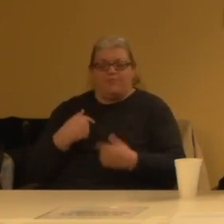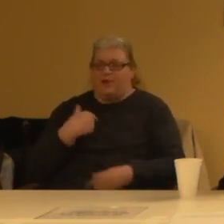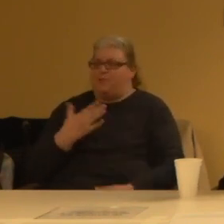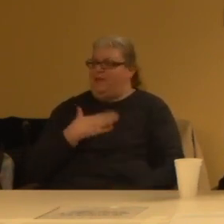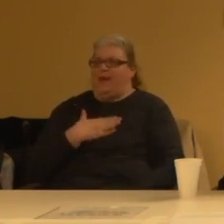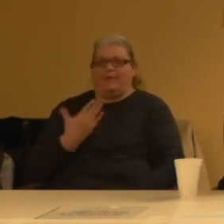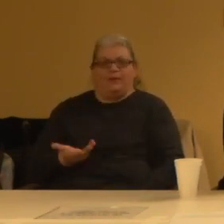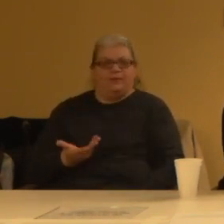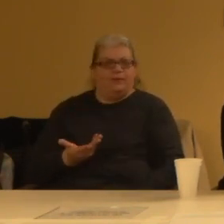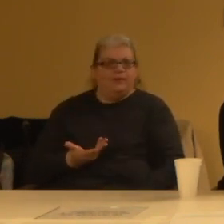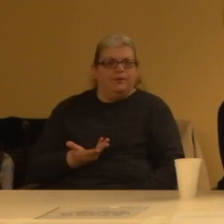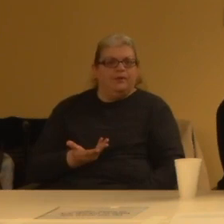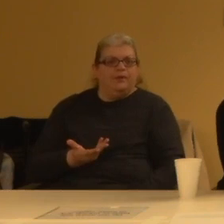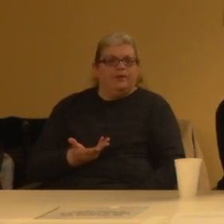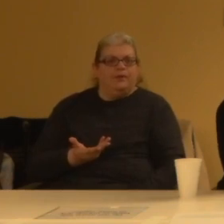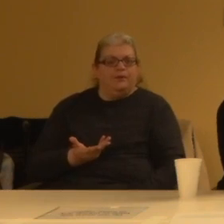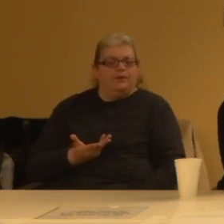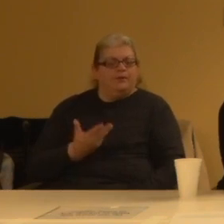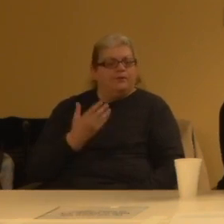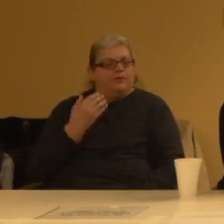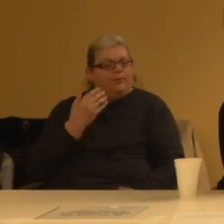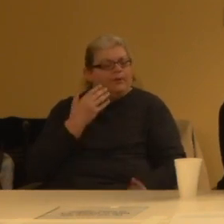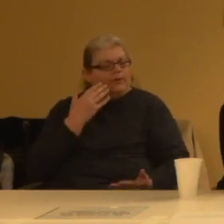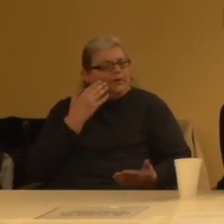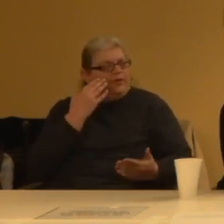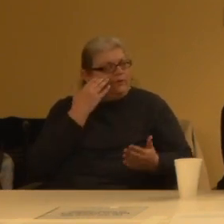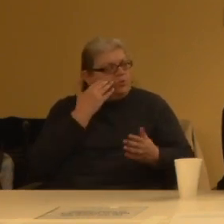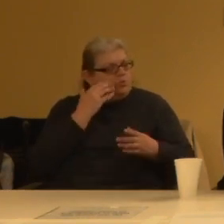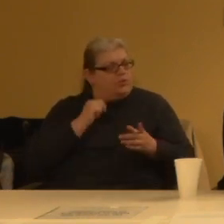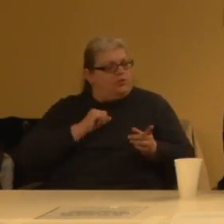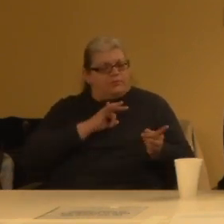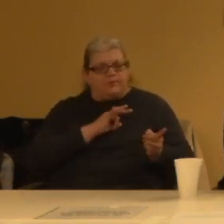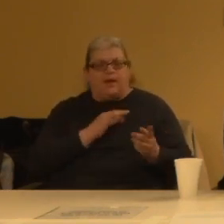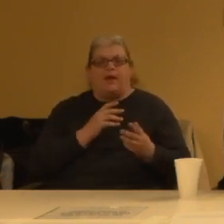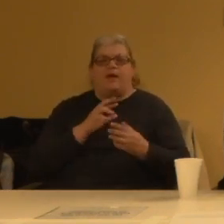Like if I knew that our staff and real estate and benefits